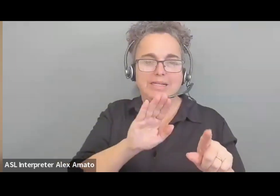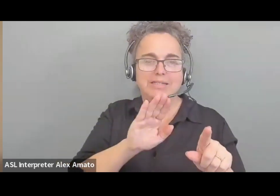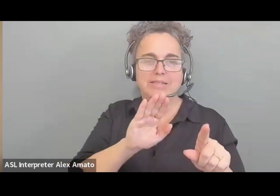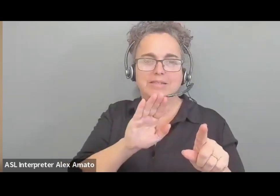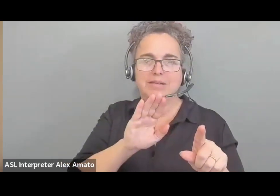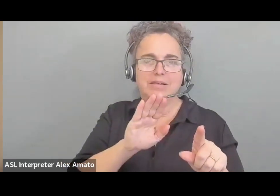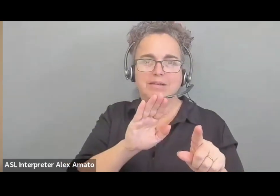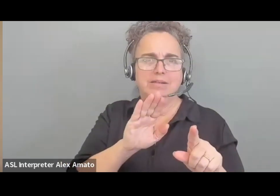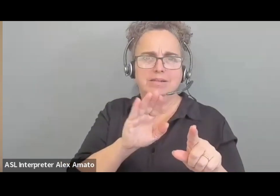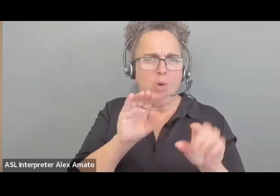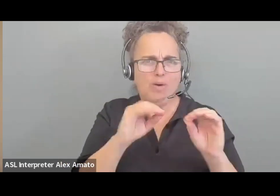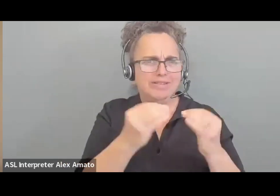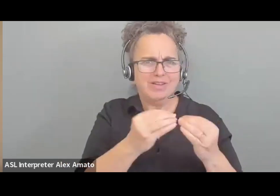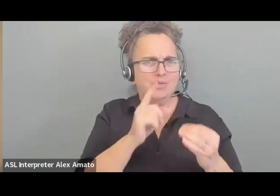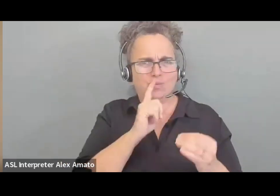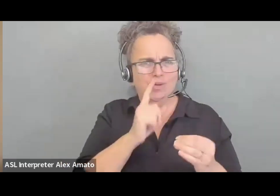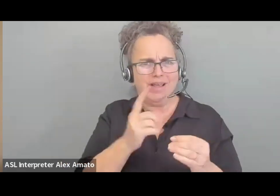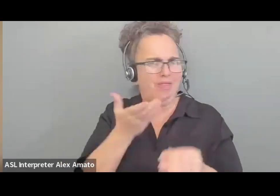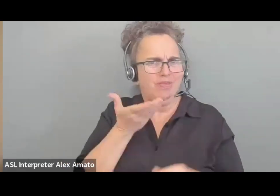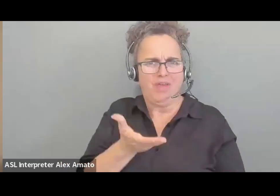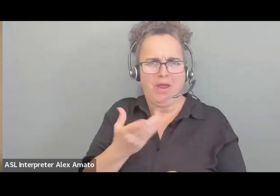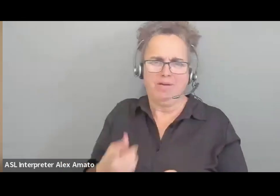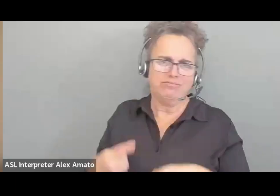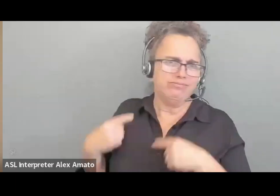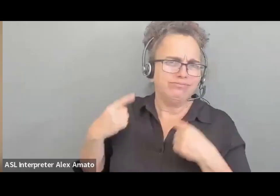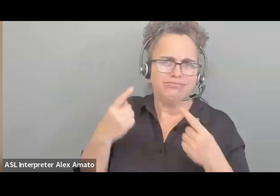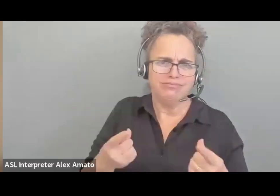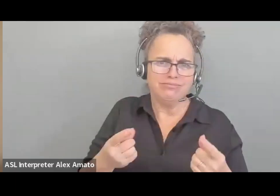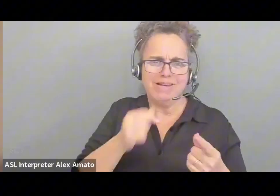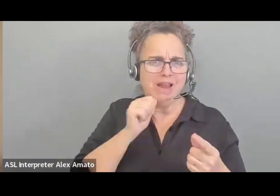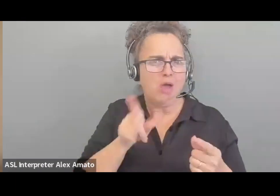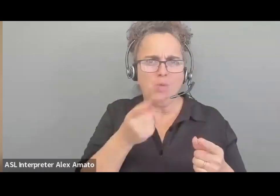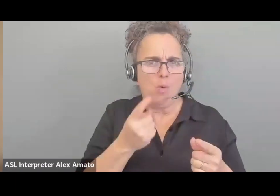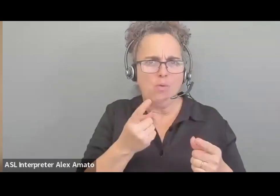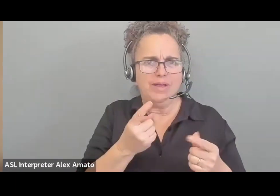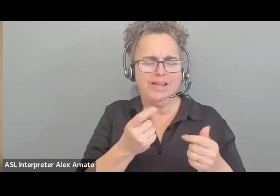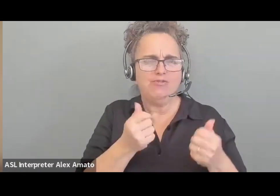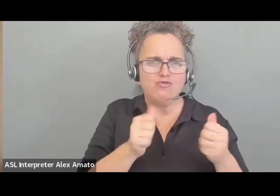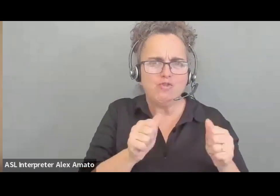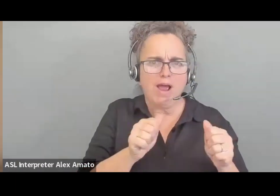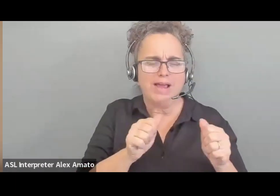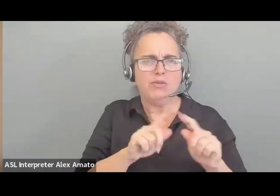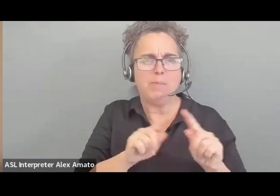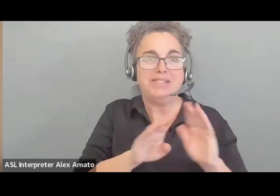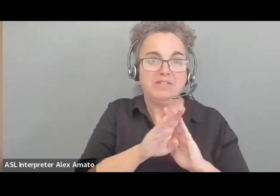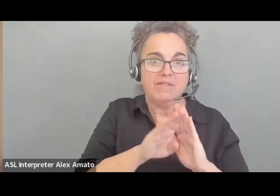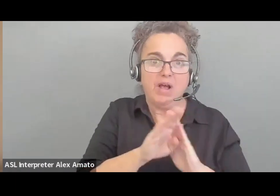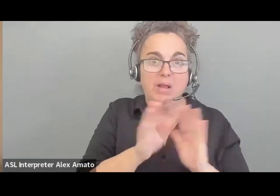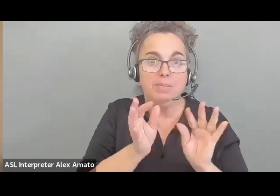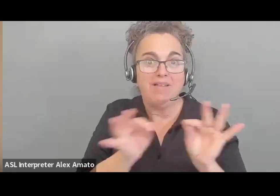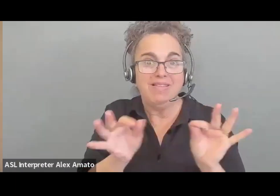in many ways a mainstay in not just putting that effort forward but trying to develop the language to even talk about this.